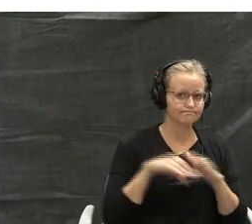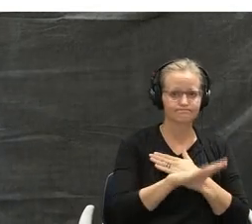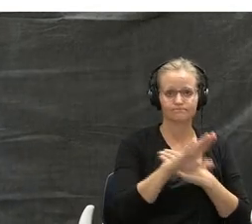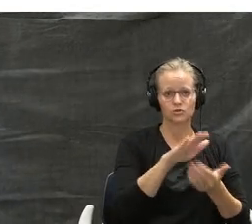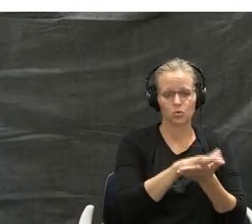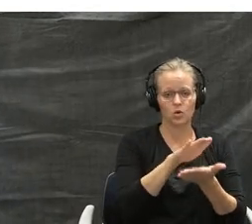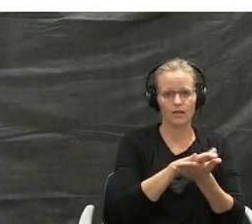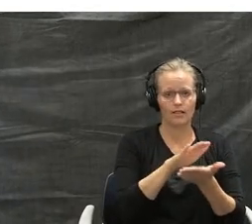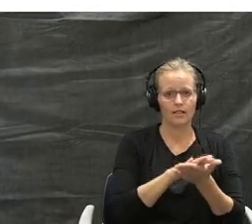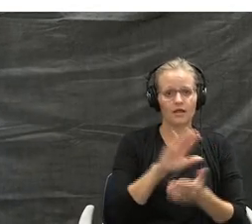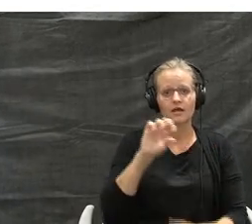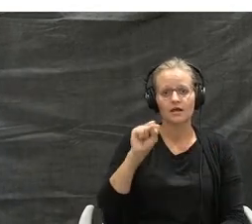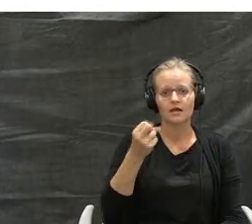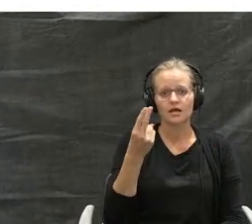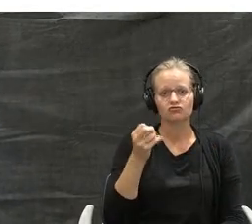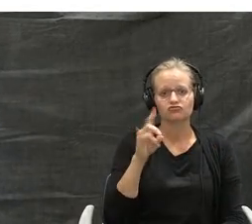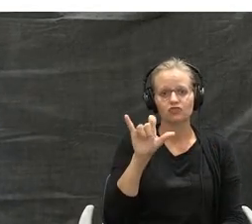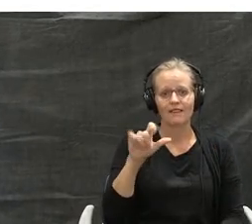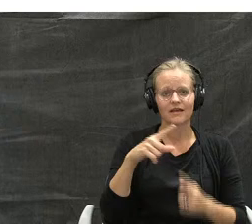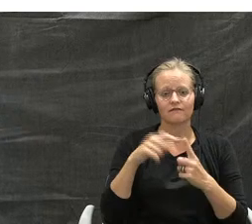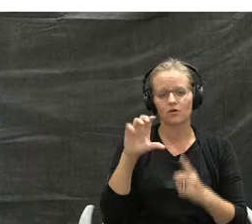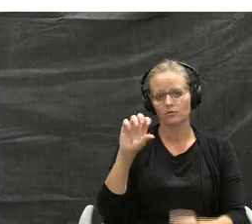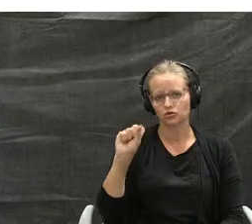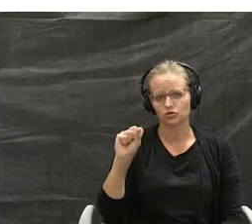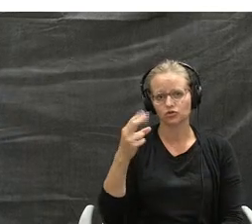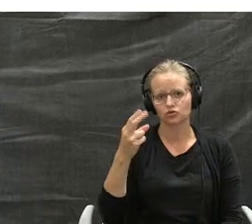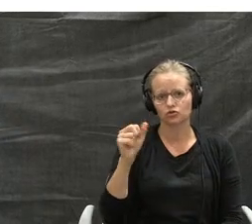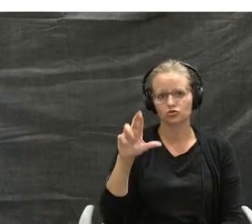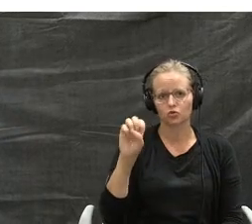says. Doctor Osterholm, our nation's leading coronavirus